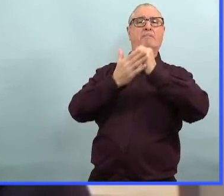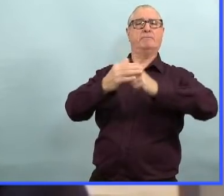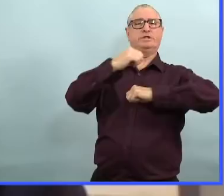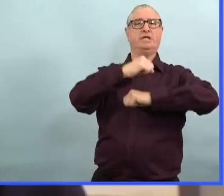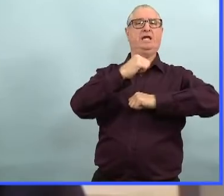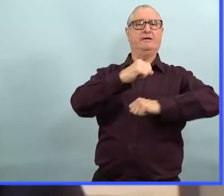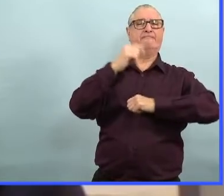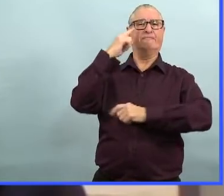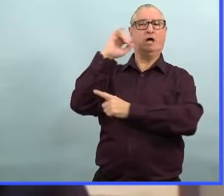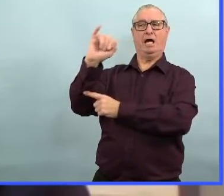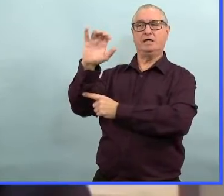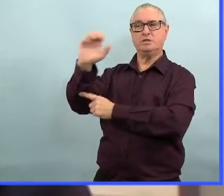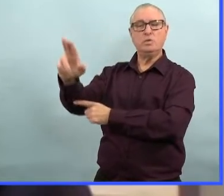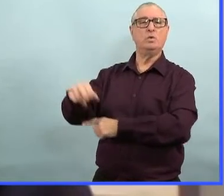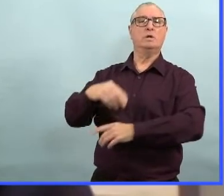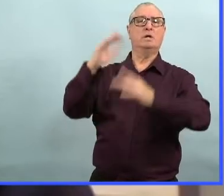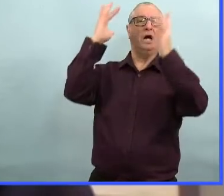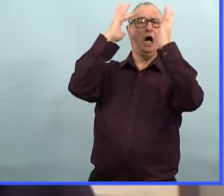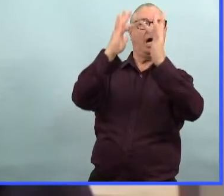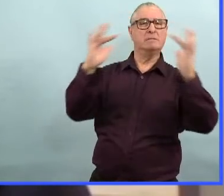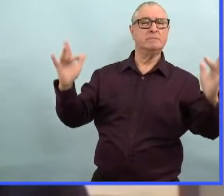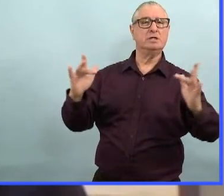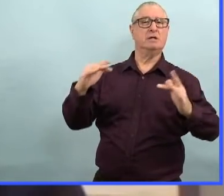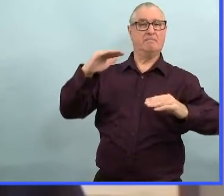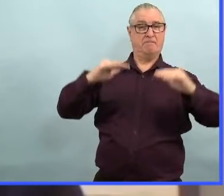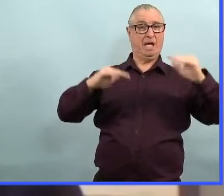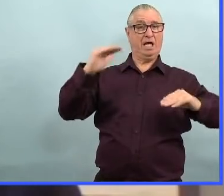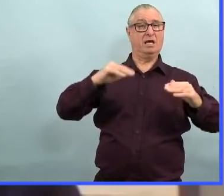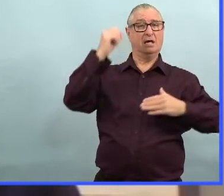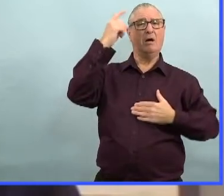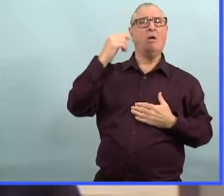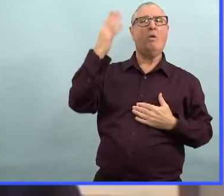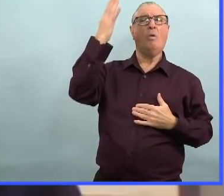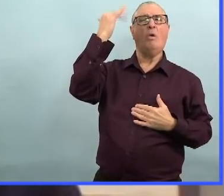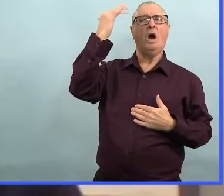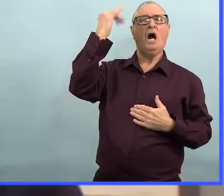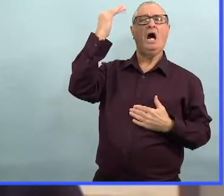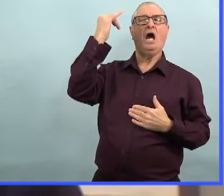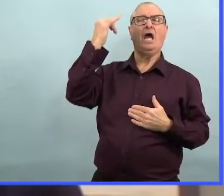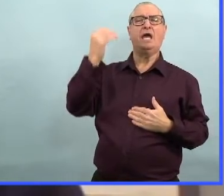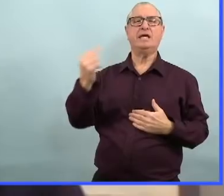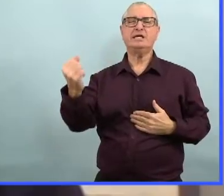is when when stated that way is that a lockdown has no negative effects and of course a lockdown